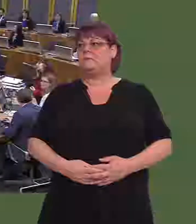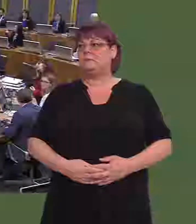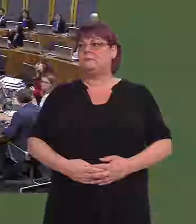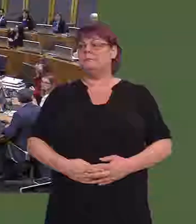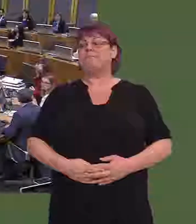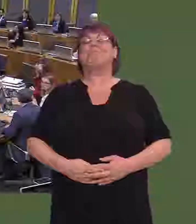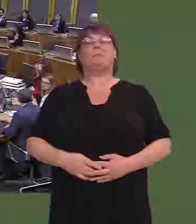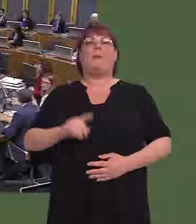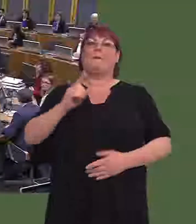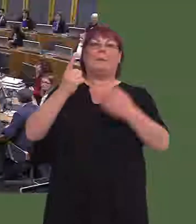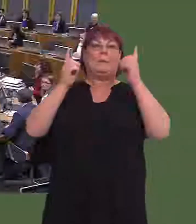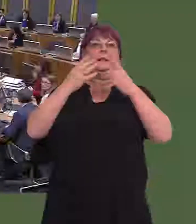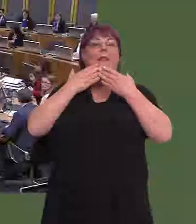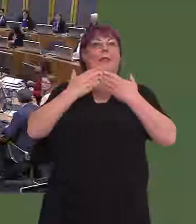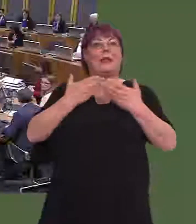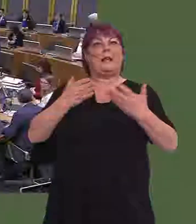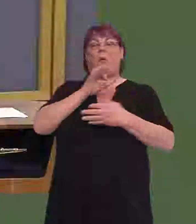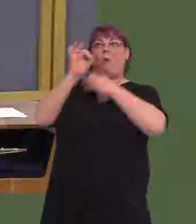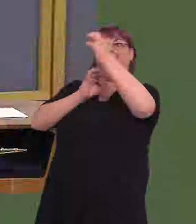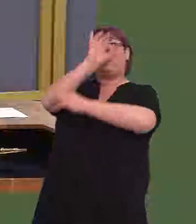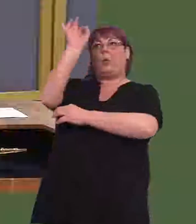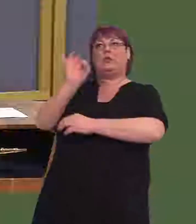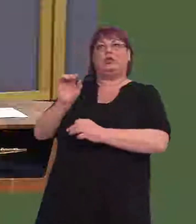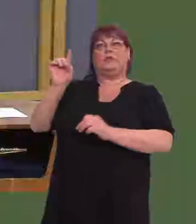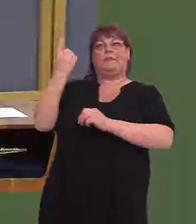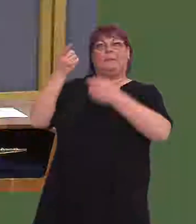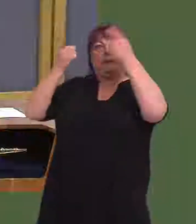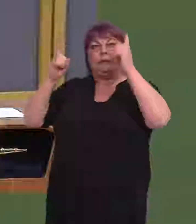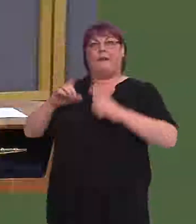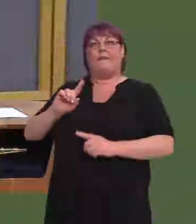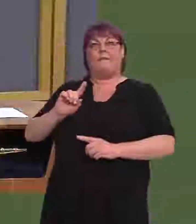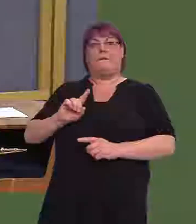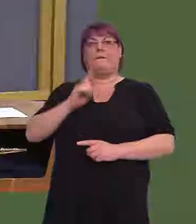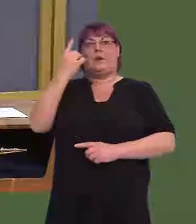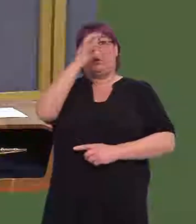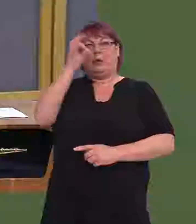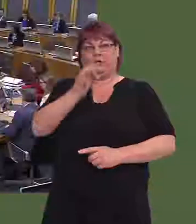first question is from Rhun ap Iorwerth. Rhun ap Iorwerth AM: 1.